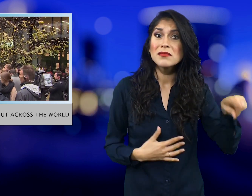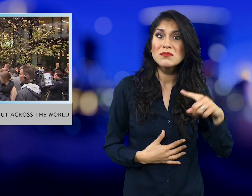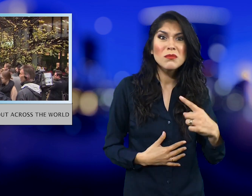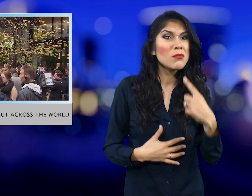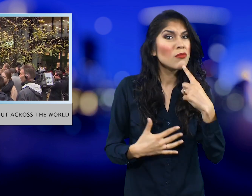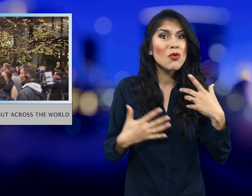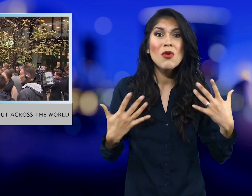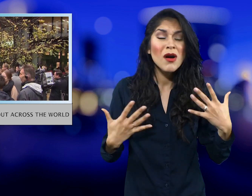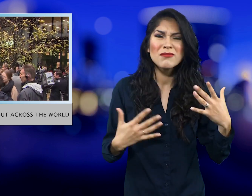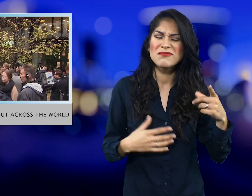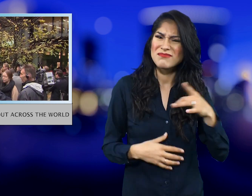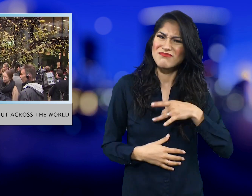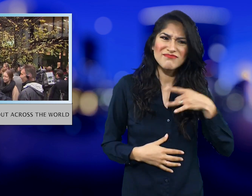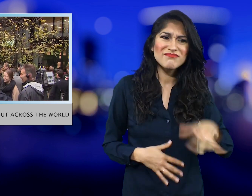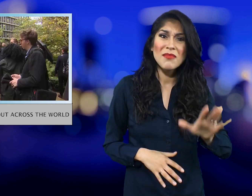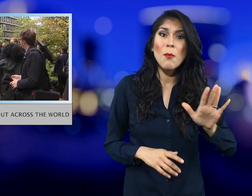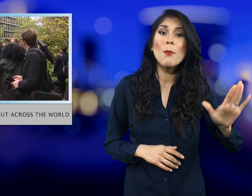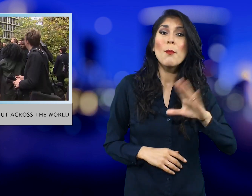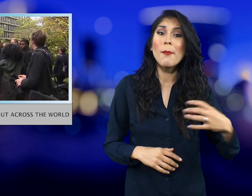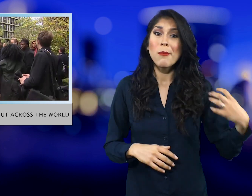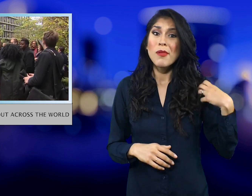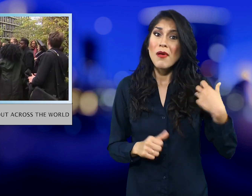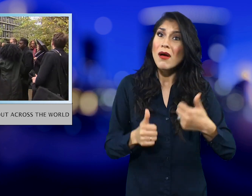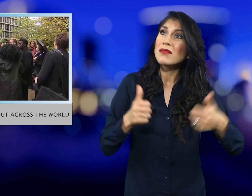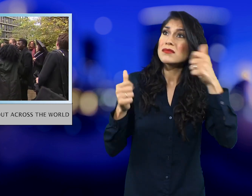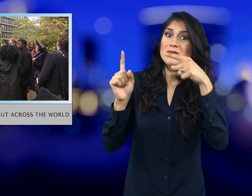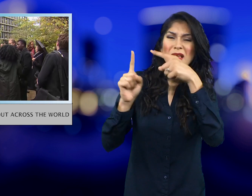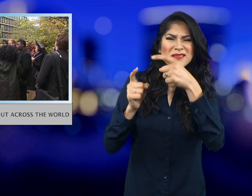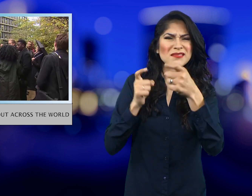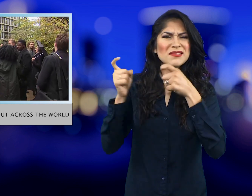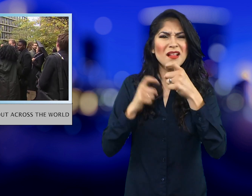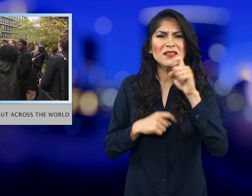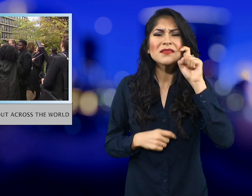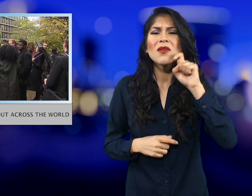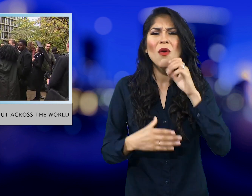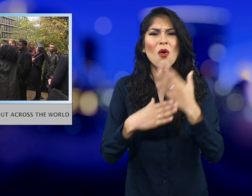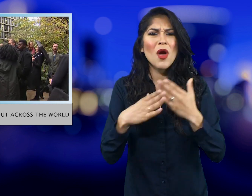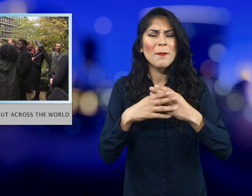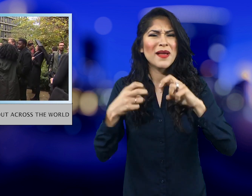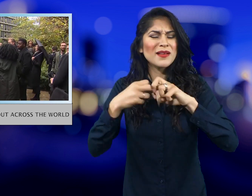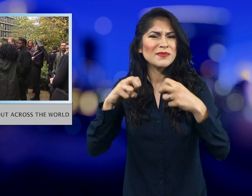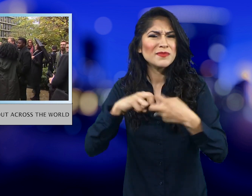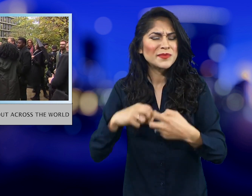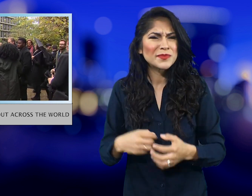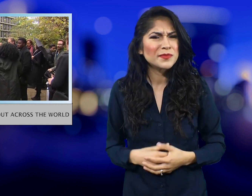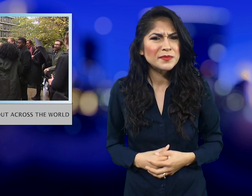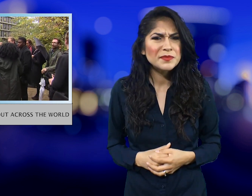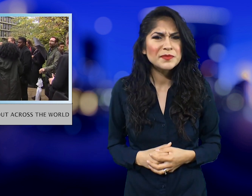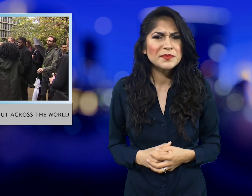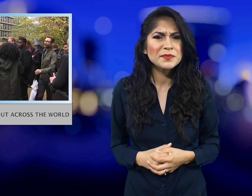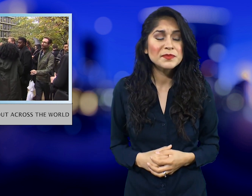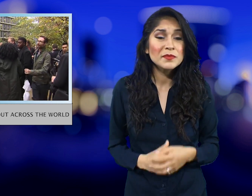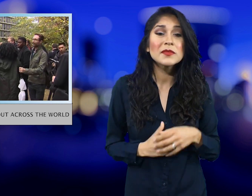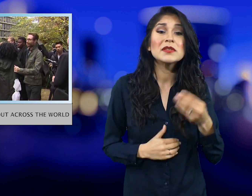They're upset with how their bosses have dealt with sexual harassment issues.